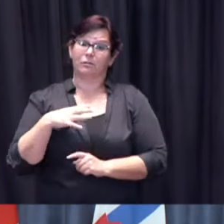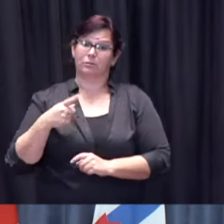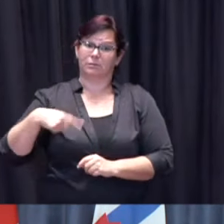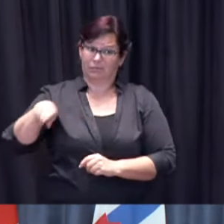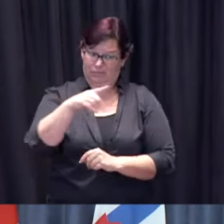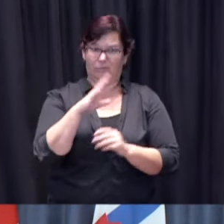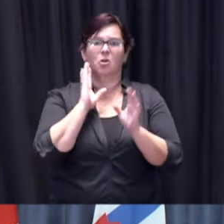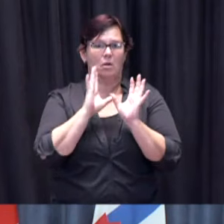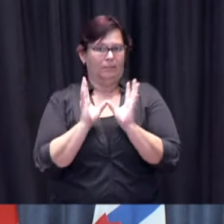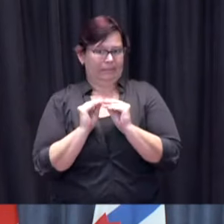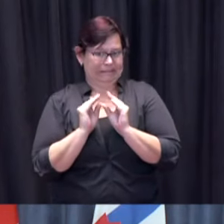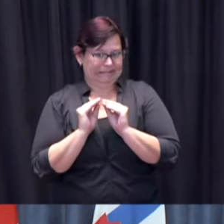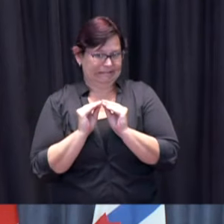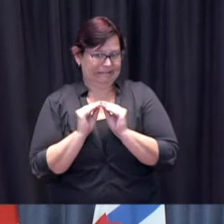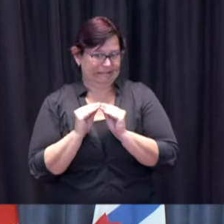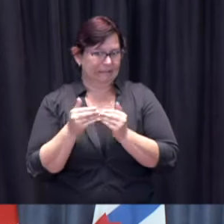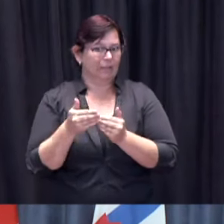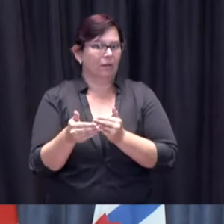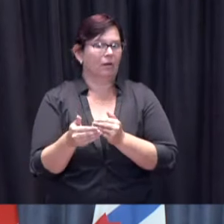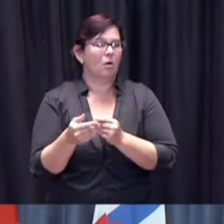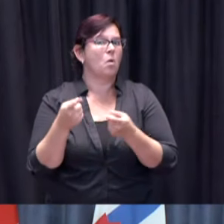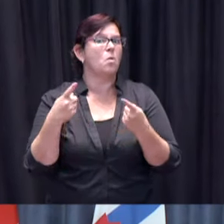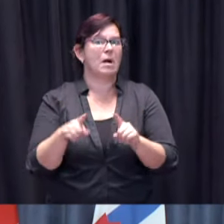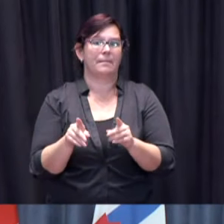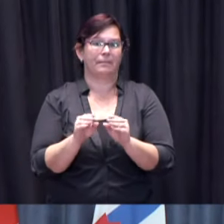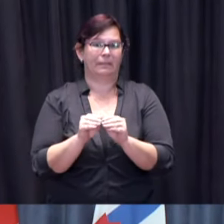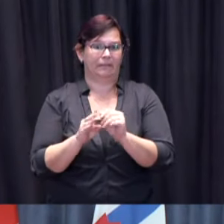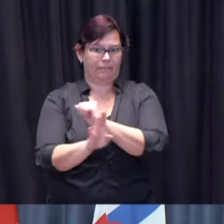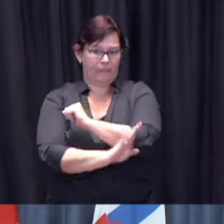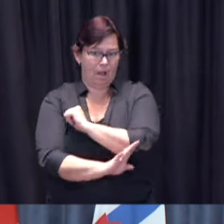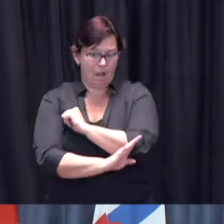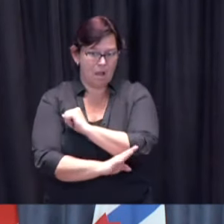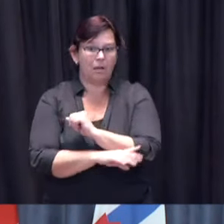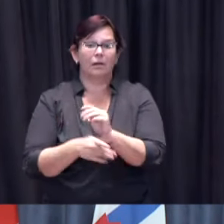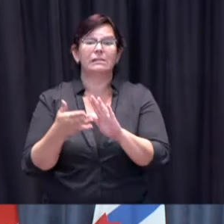until into the fall and the city council itself can take action in some